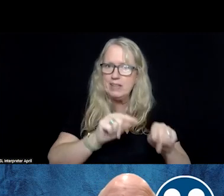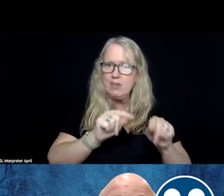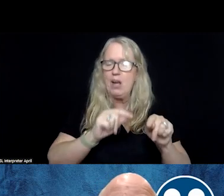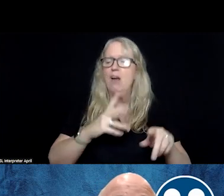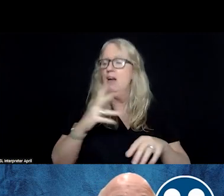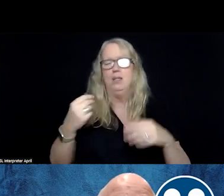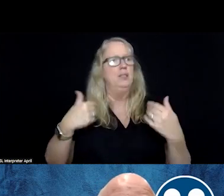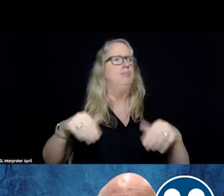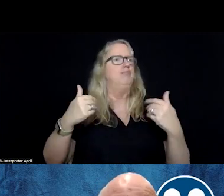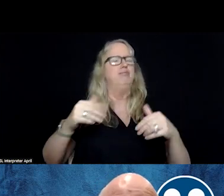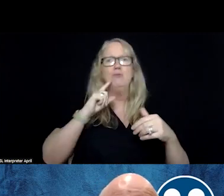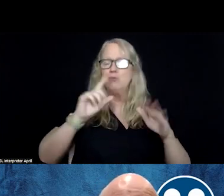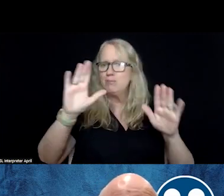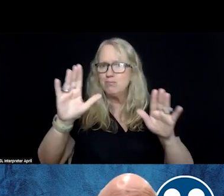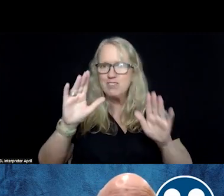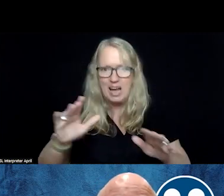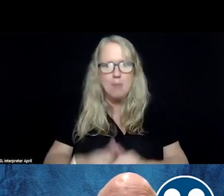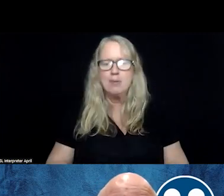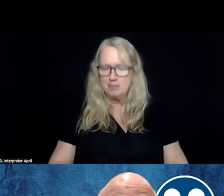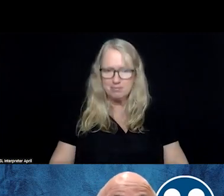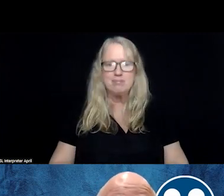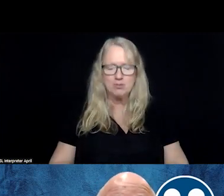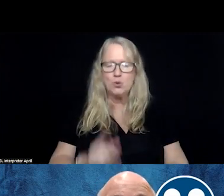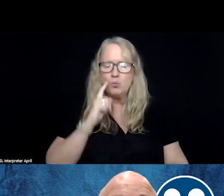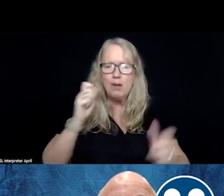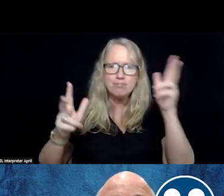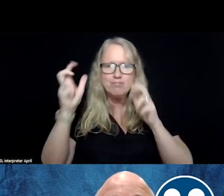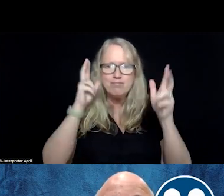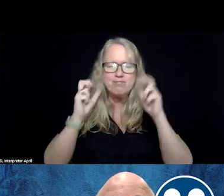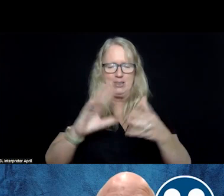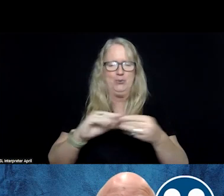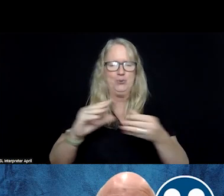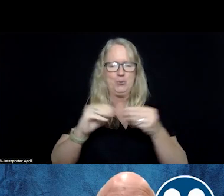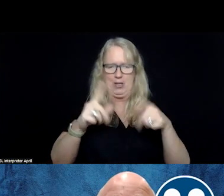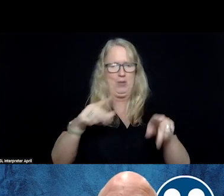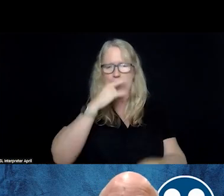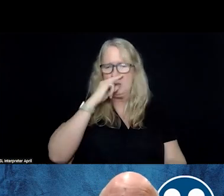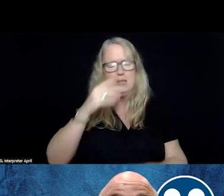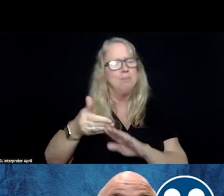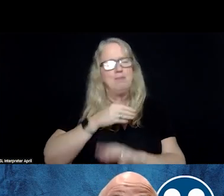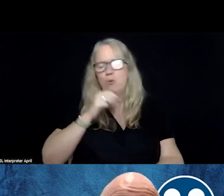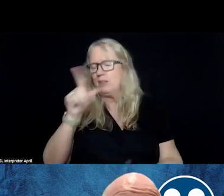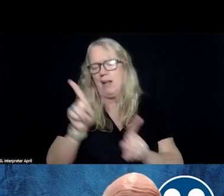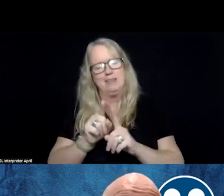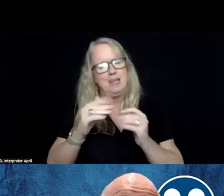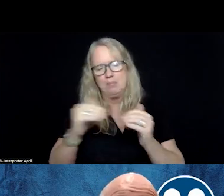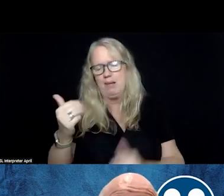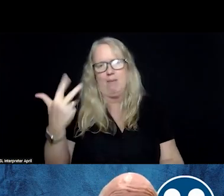AND KIDS THAT WE REFER THERE. IT IS PHENOMENAL TO HERE THAT FROM KIDS THAT WOULD NOT GET THAT LEVEL OF CARE THREE YEARS AGO.